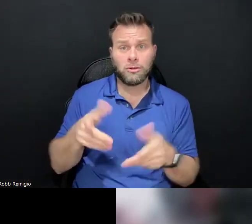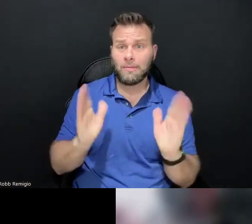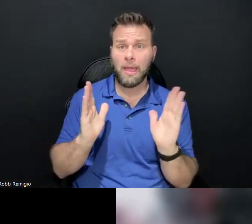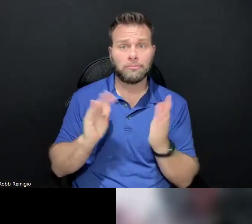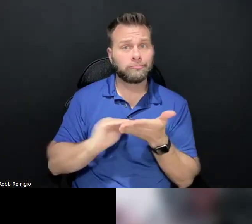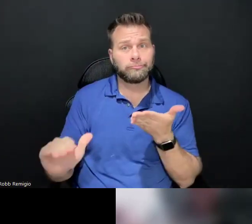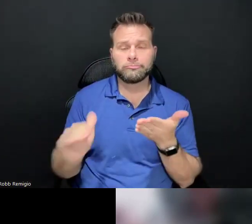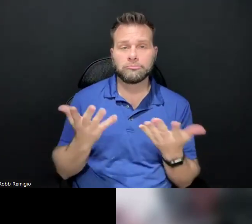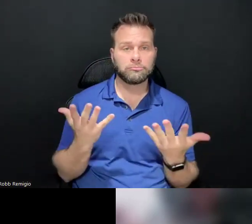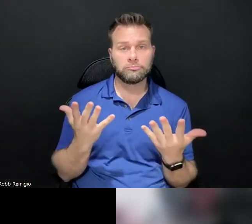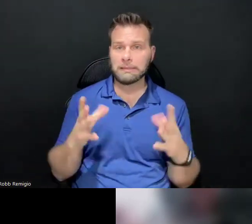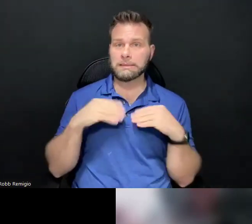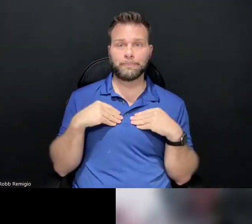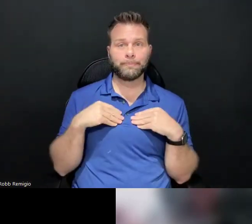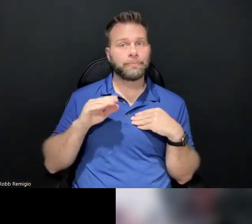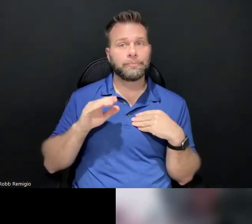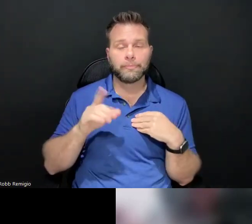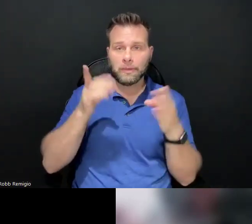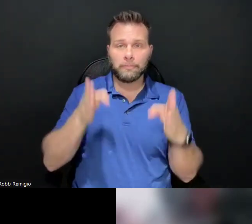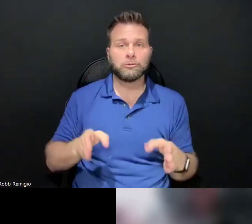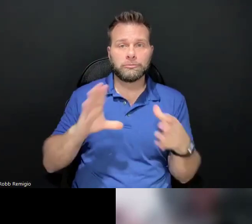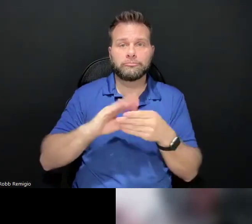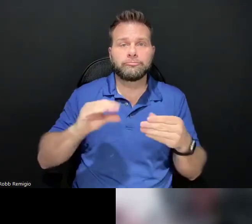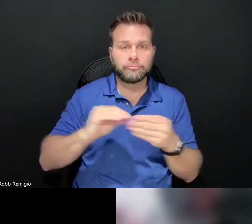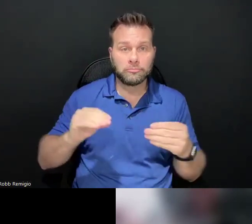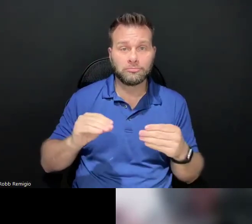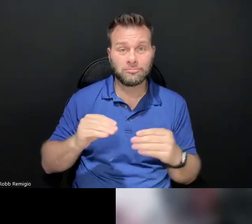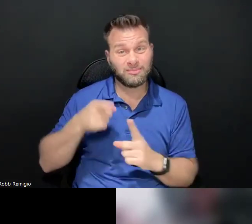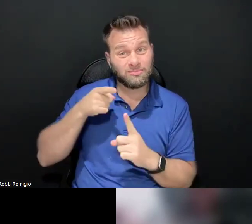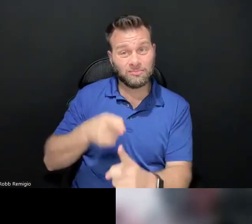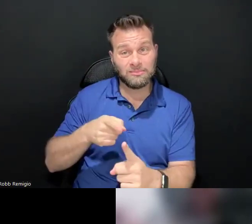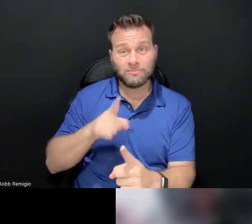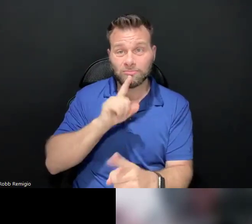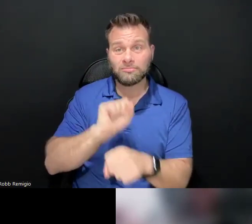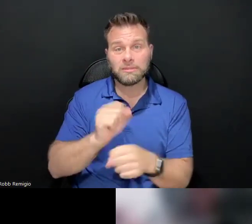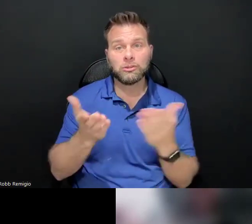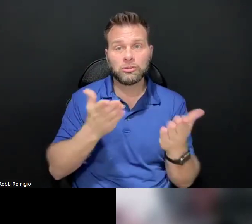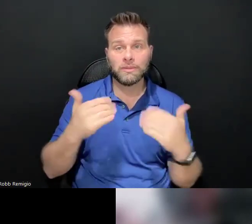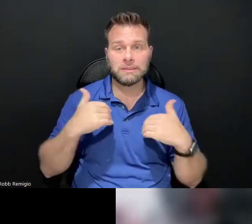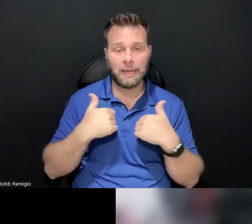says that it does, then you should let that be and accept the word of the individual that this is, in fact, a service male.